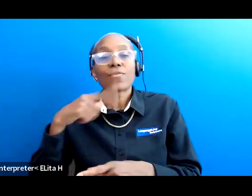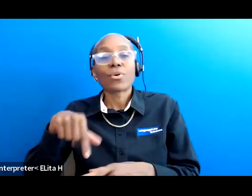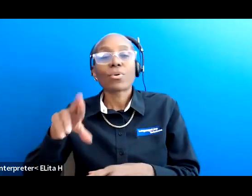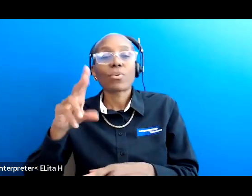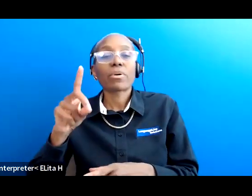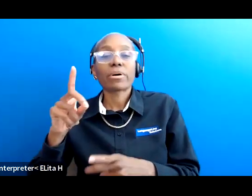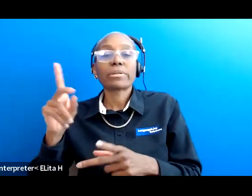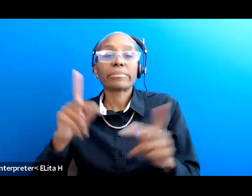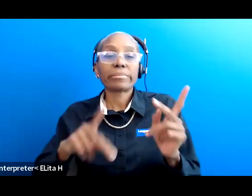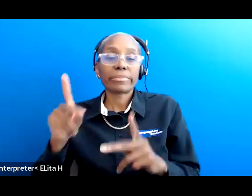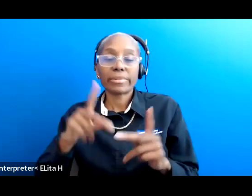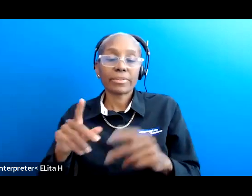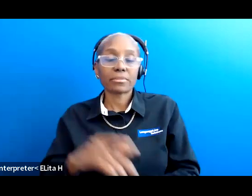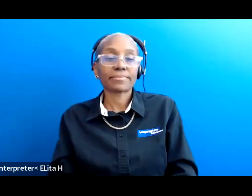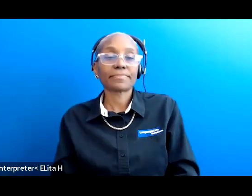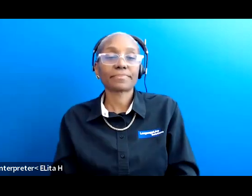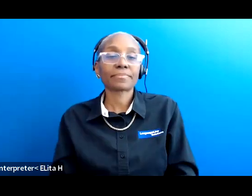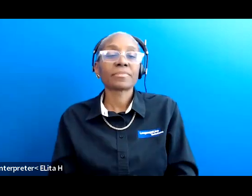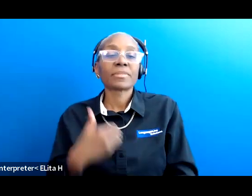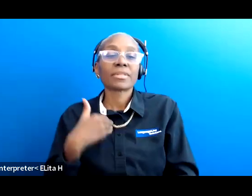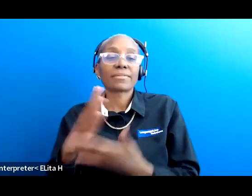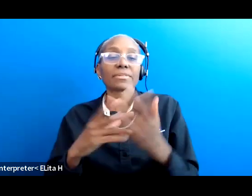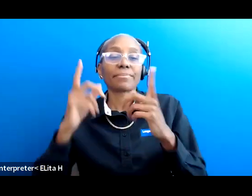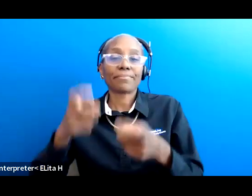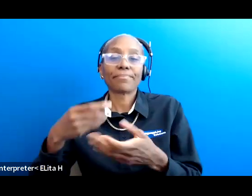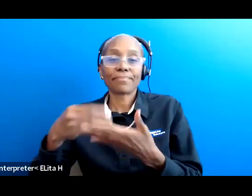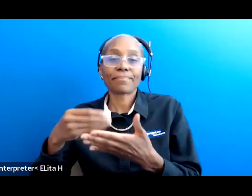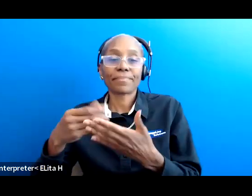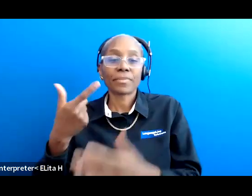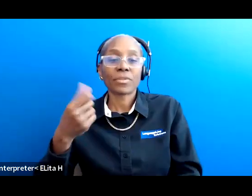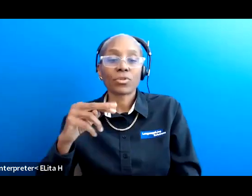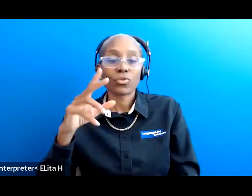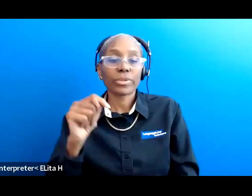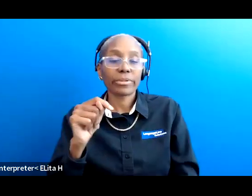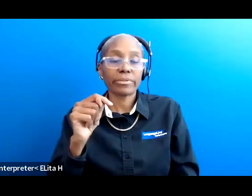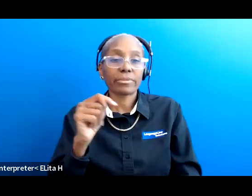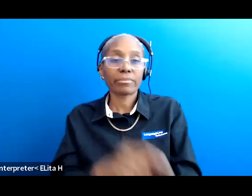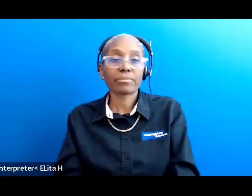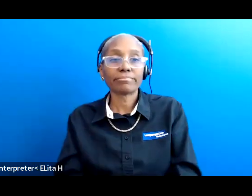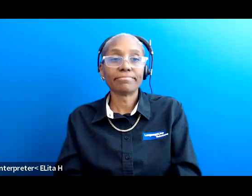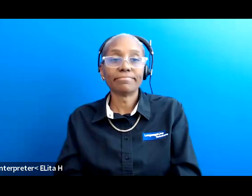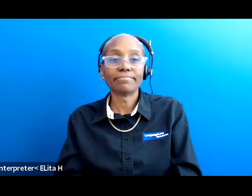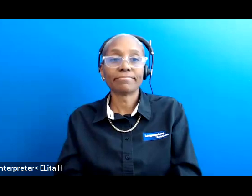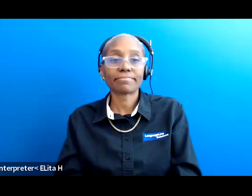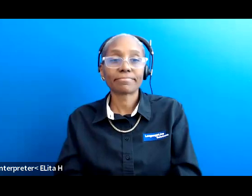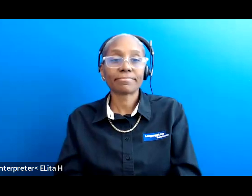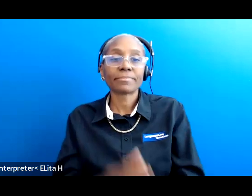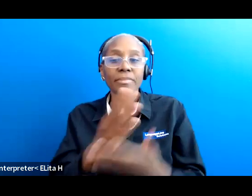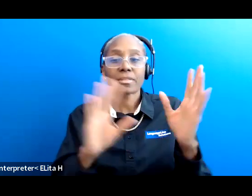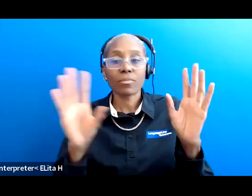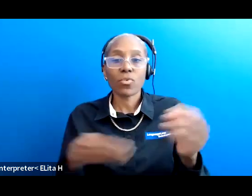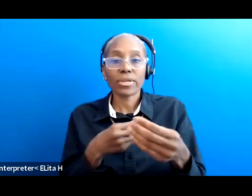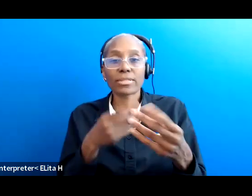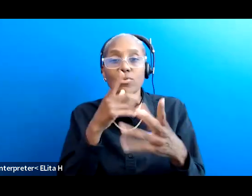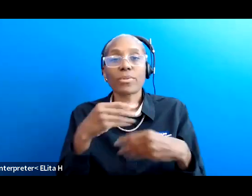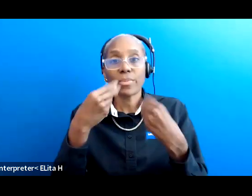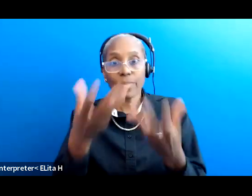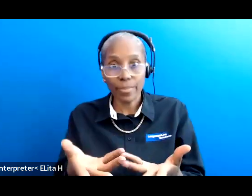Well, there are some organizations that will give grants to